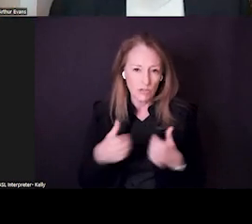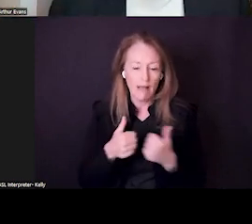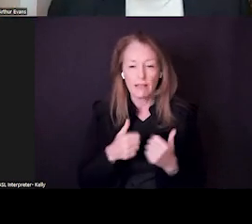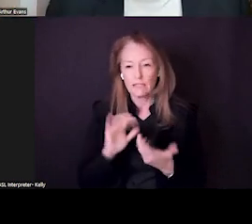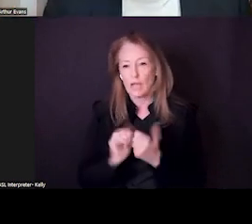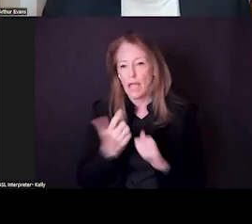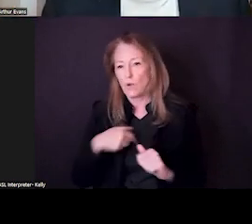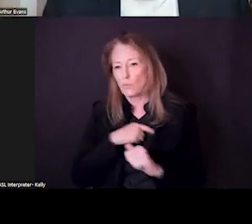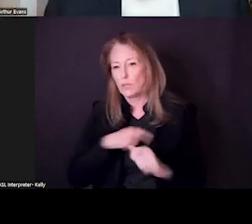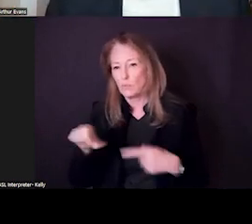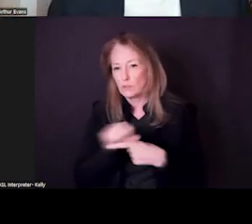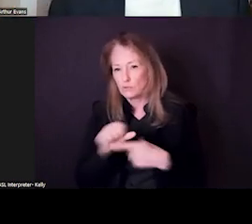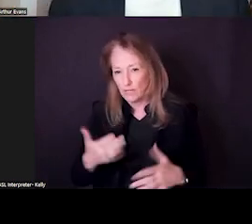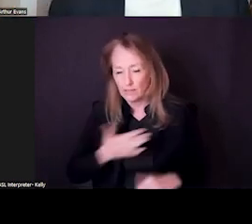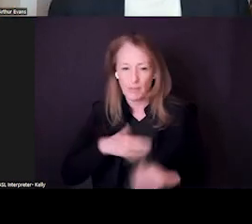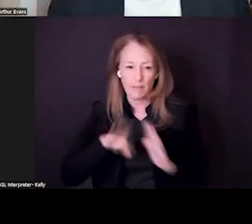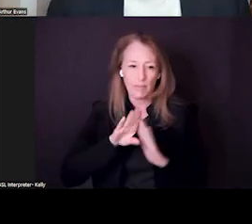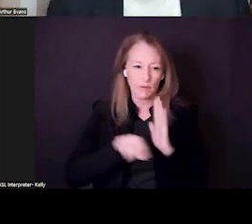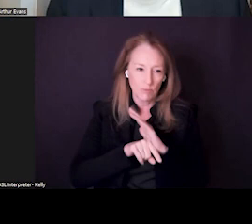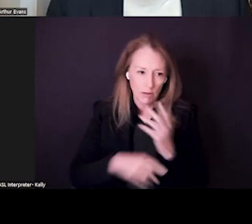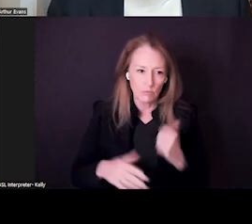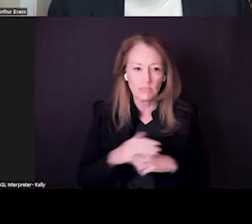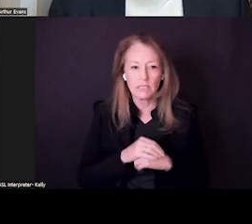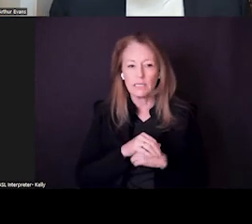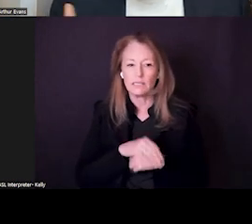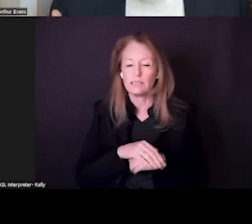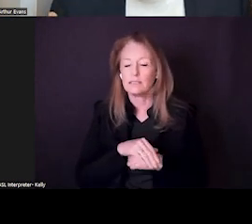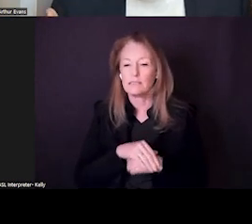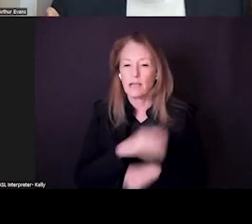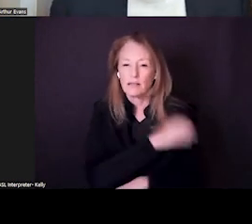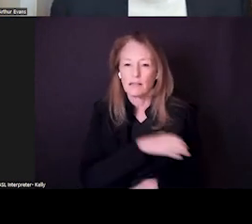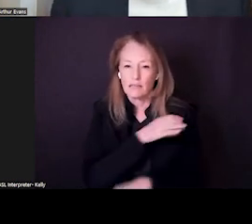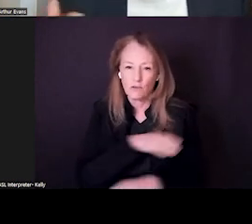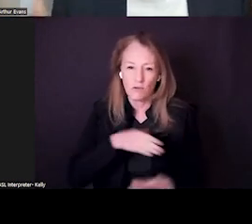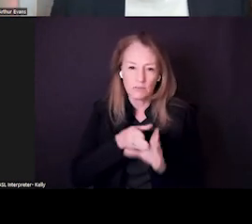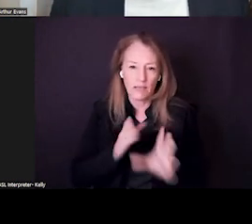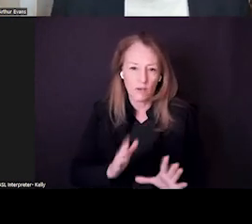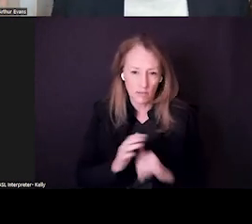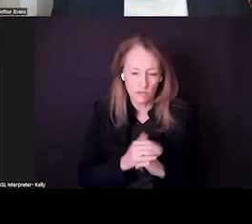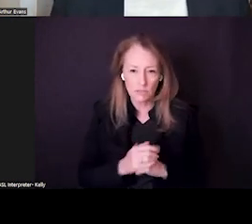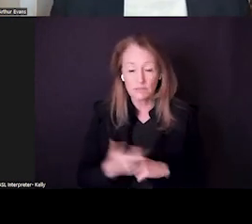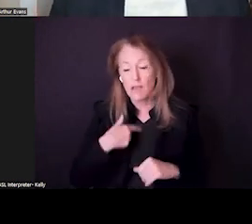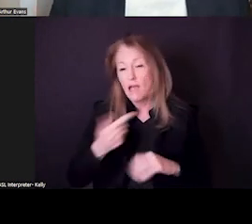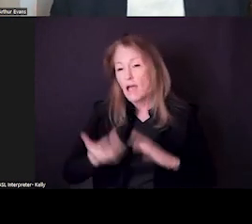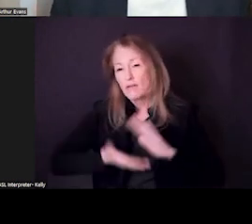CLINICAL COMMUNITY PSYCHOLOGIST AND SPENT MOST OF MY CAREER --